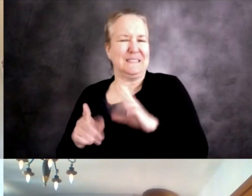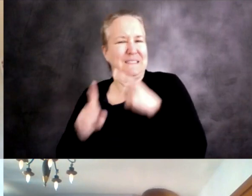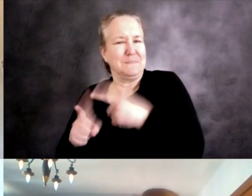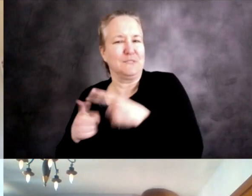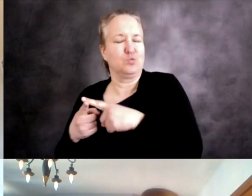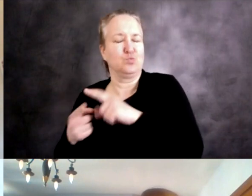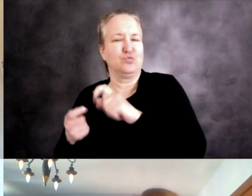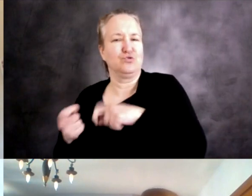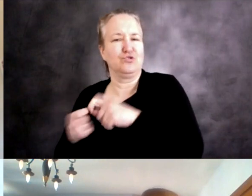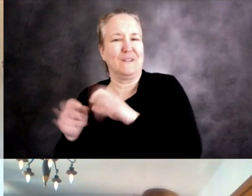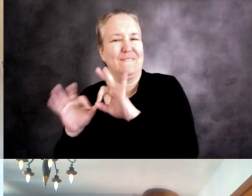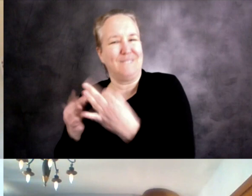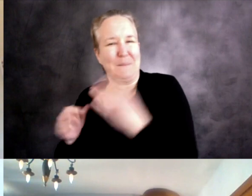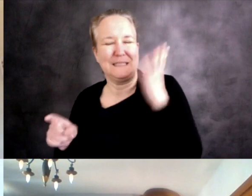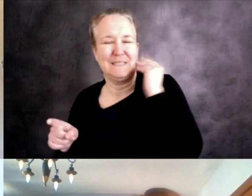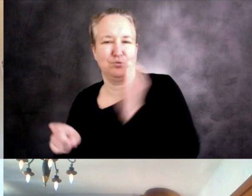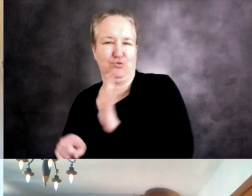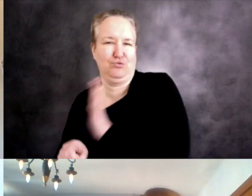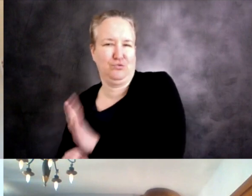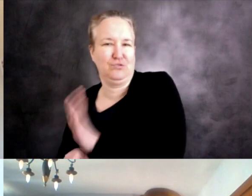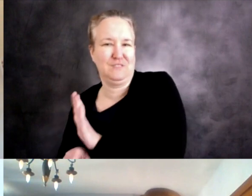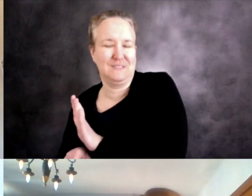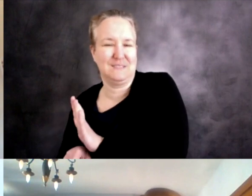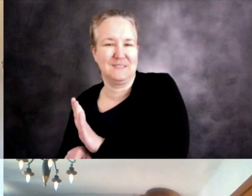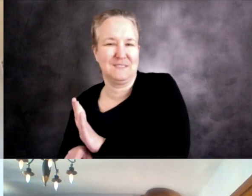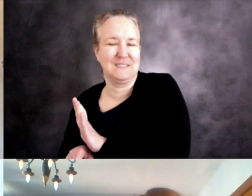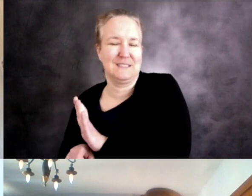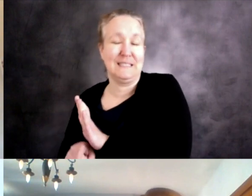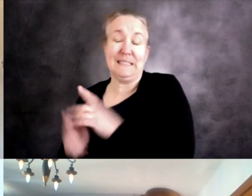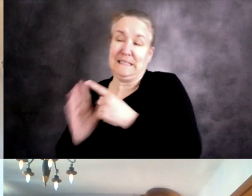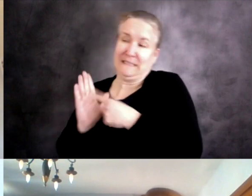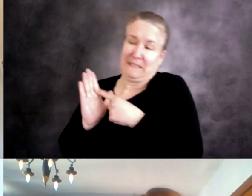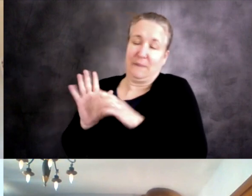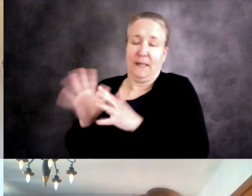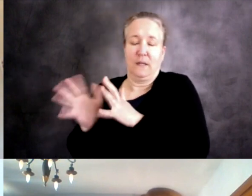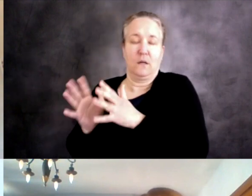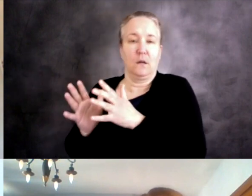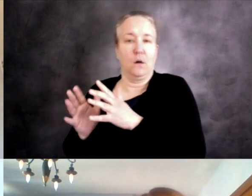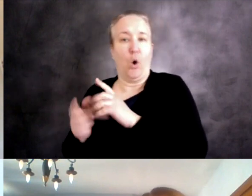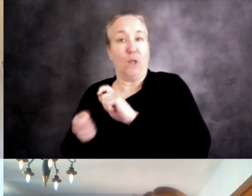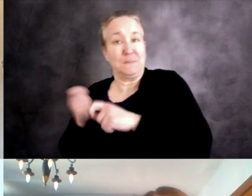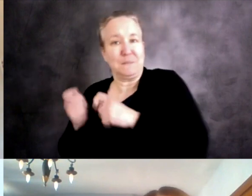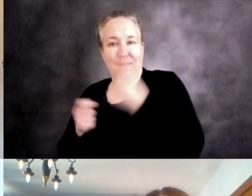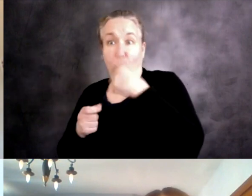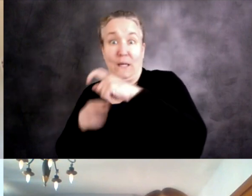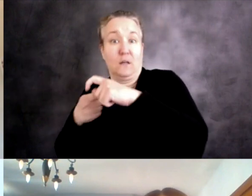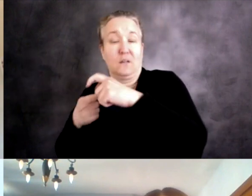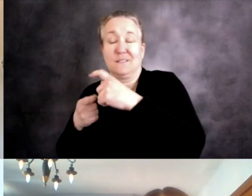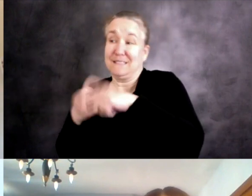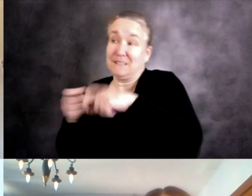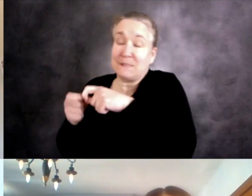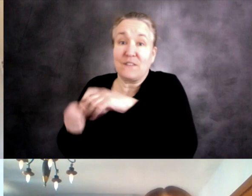families experiences or maybe not or specific to certain areas or regions or districts.